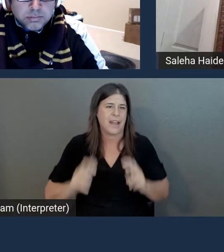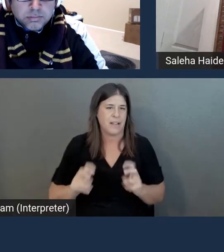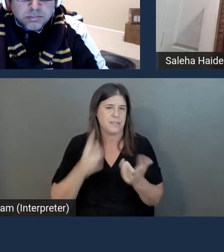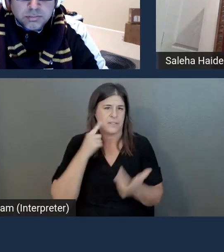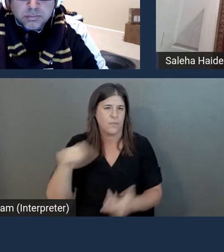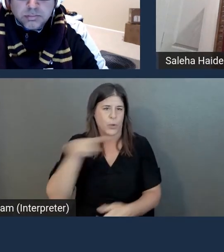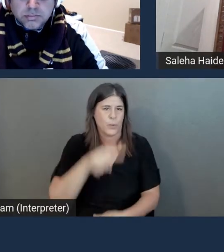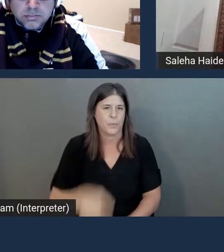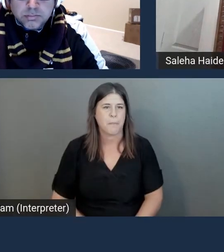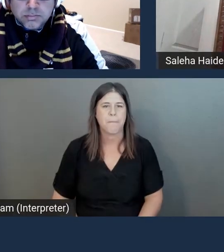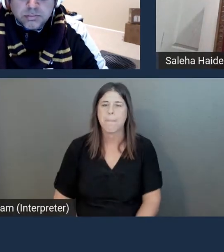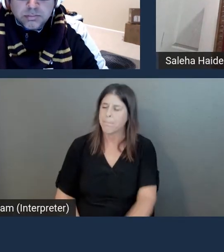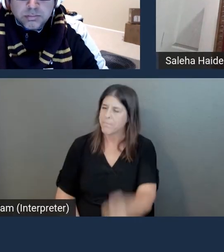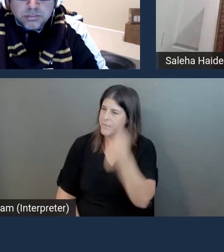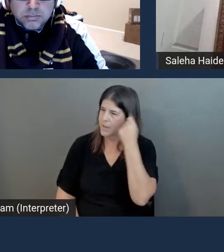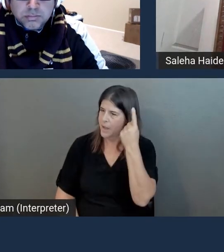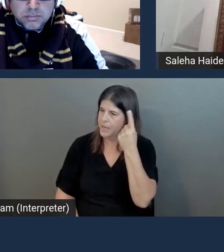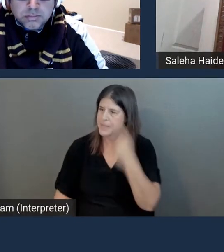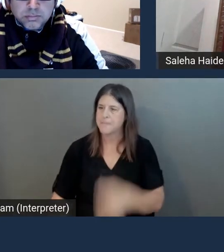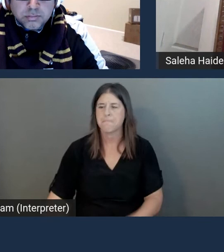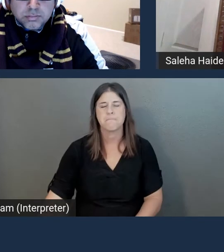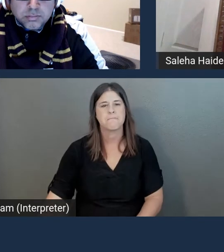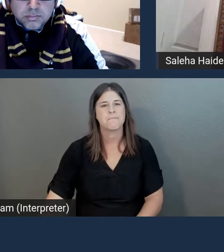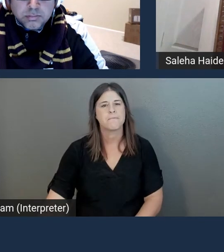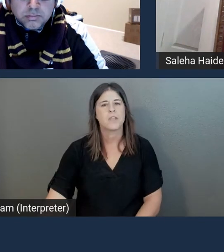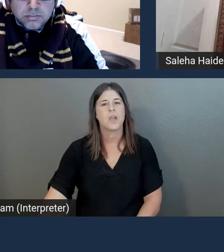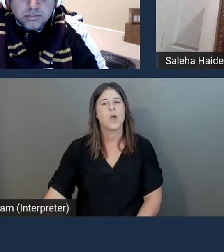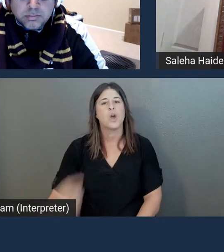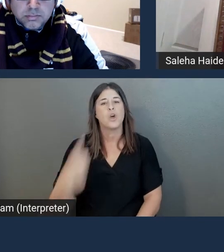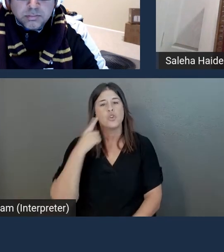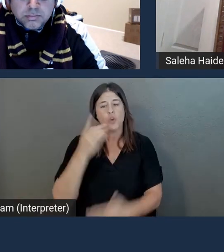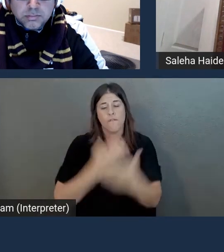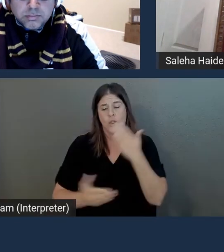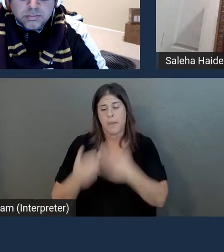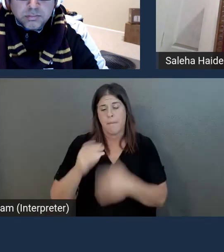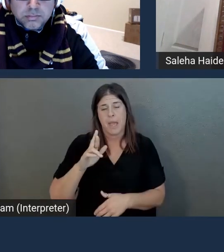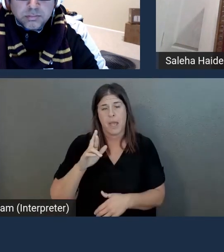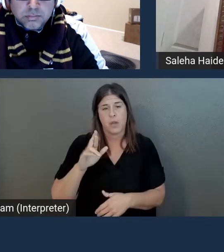Got it. So, for the manual route, you can't do the source code analysis,